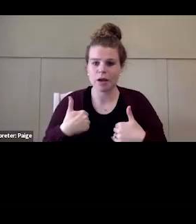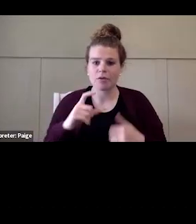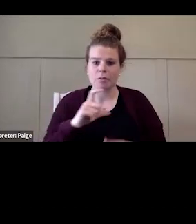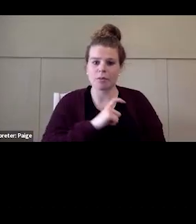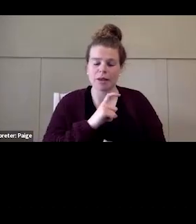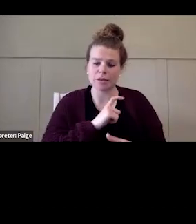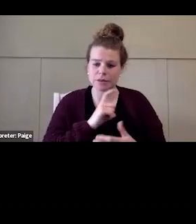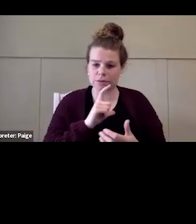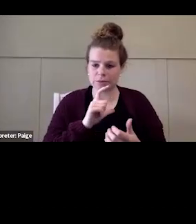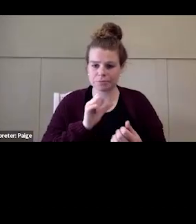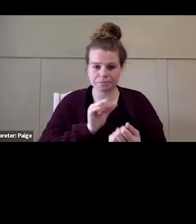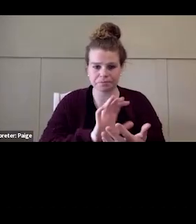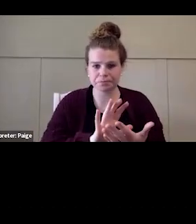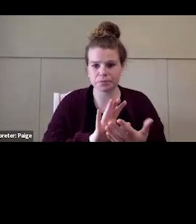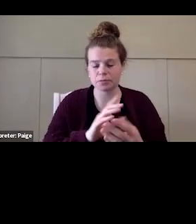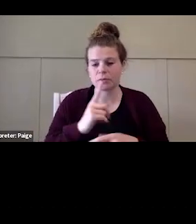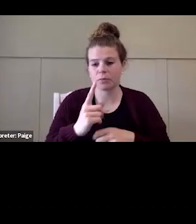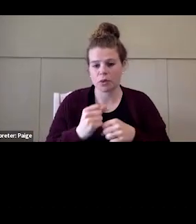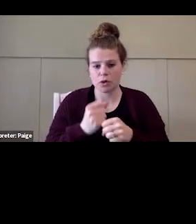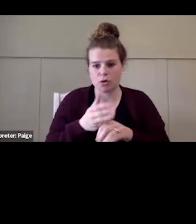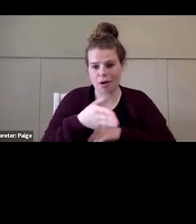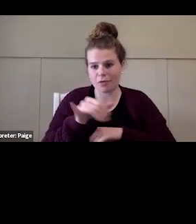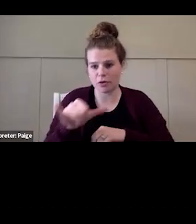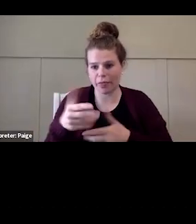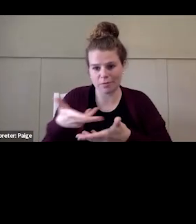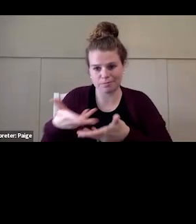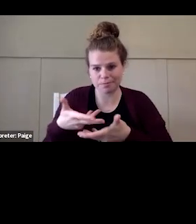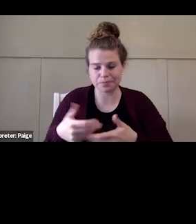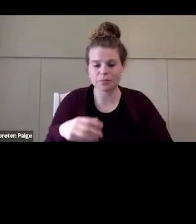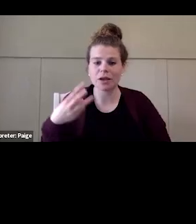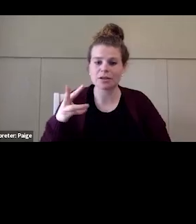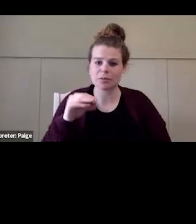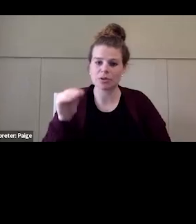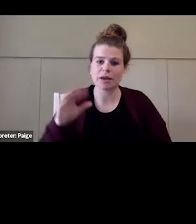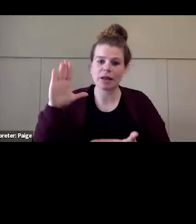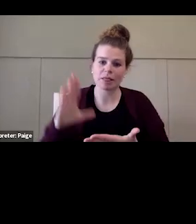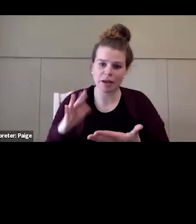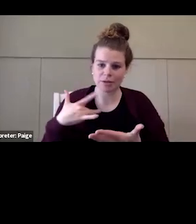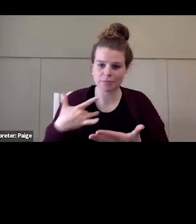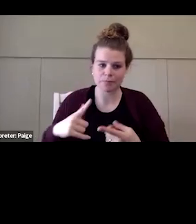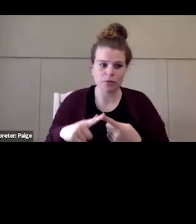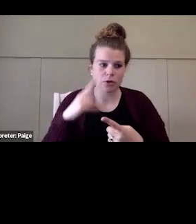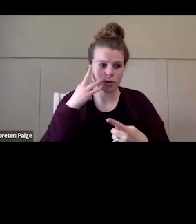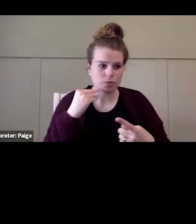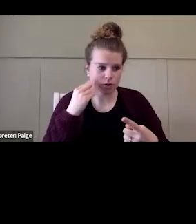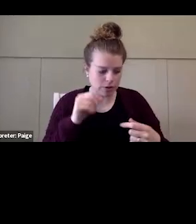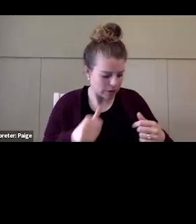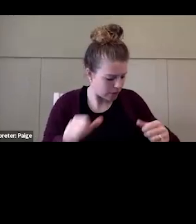the year following that STAR interaction and 16% less likely to experience any arrests